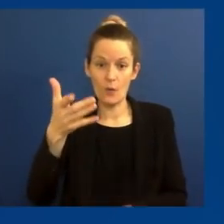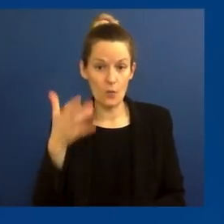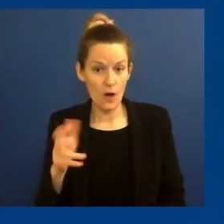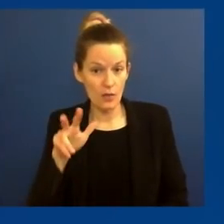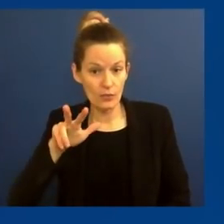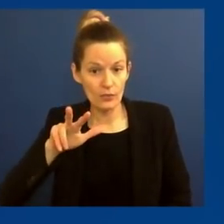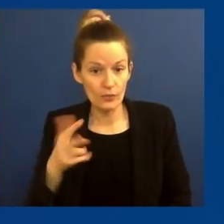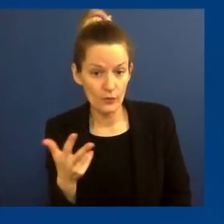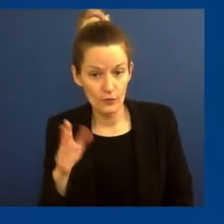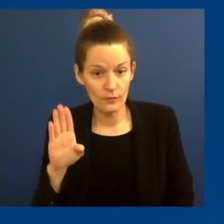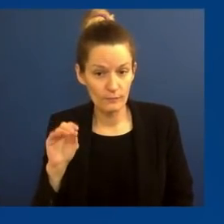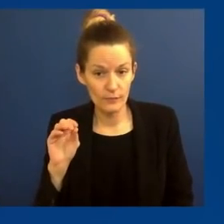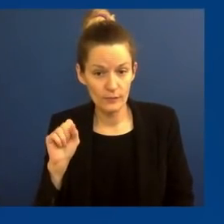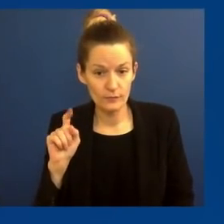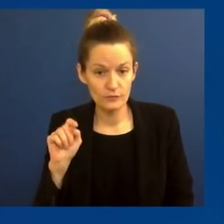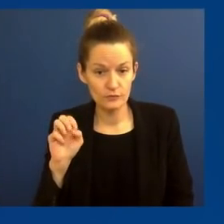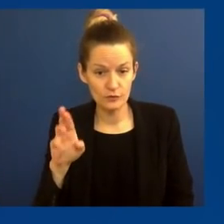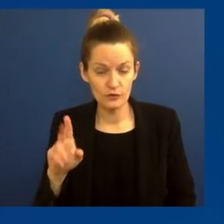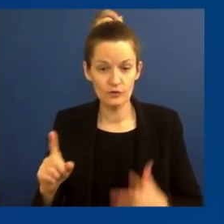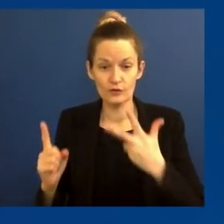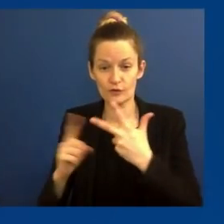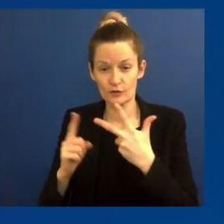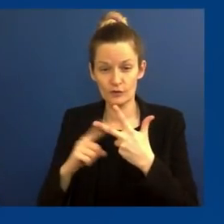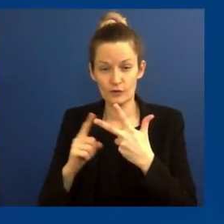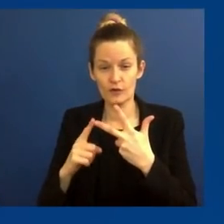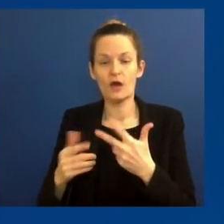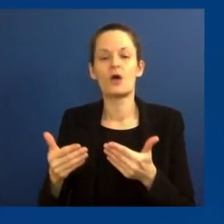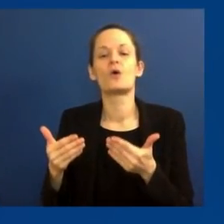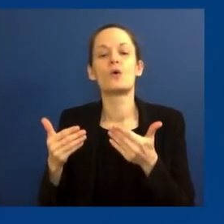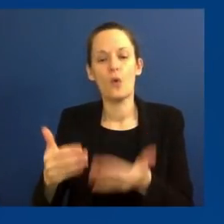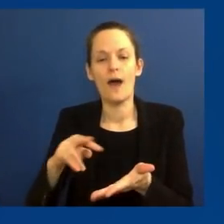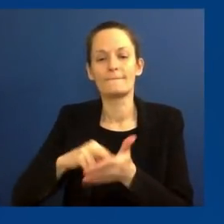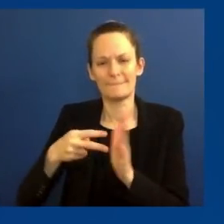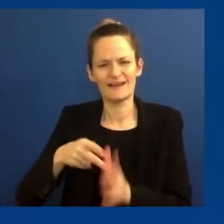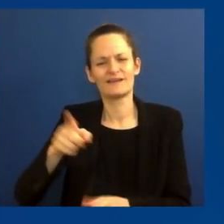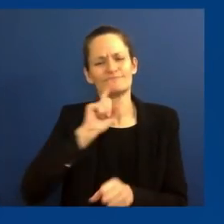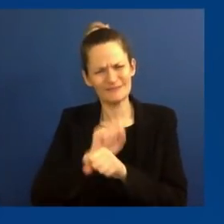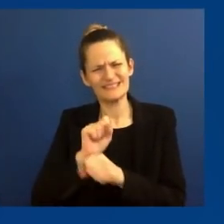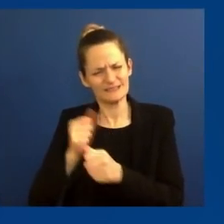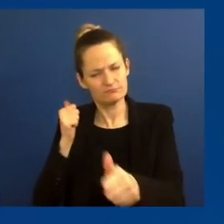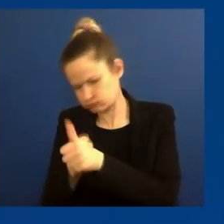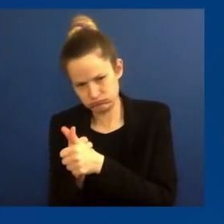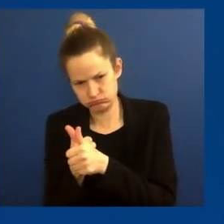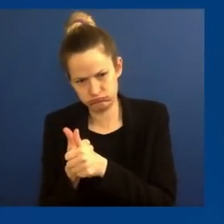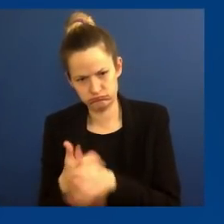Mr. Zients: Next question. Moderator: All right, a couple more questions. Let's go to Sheryl Stolberg, The New York Times.